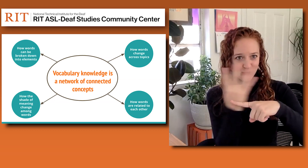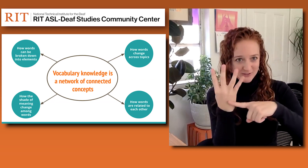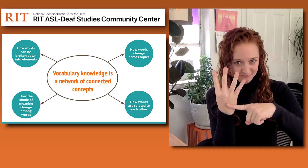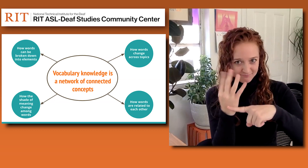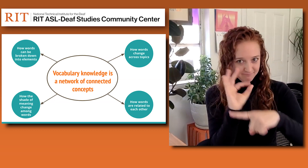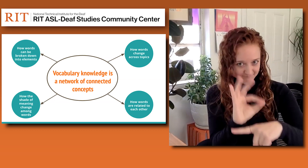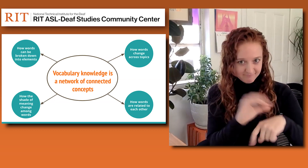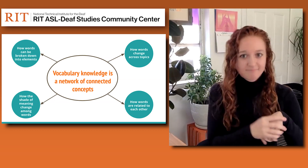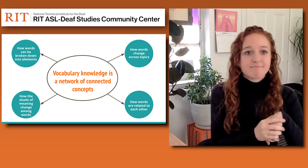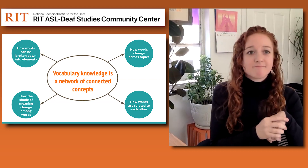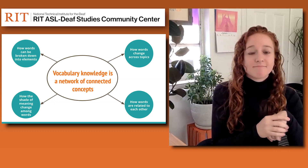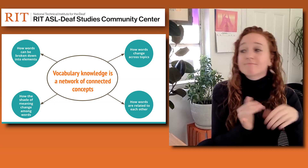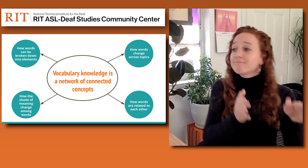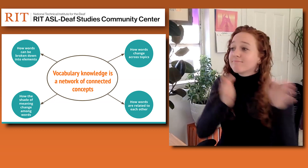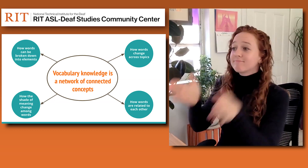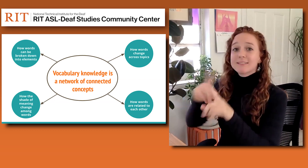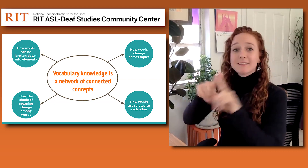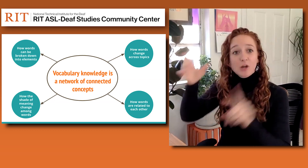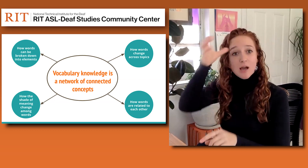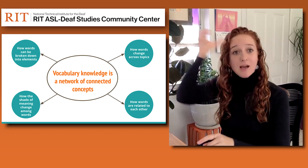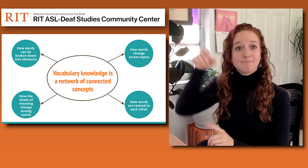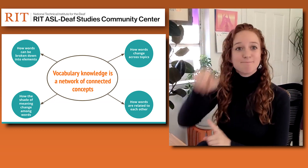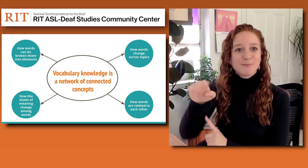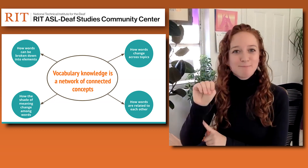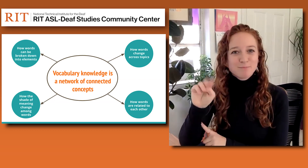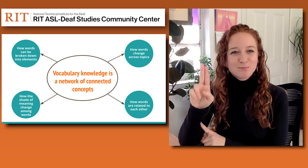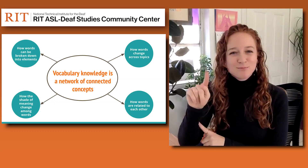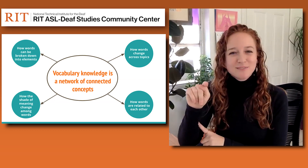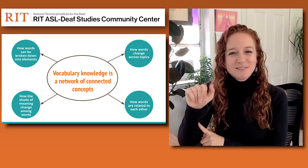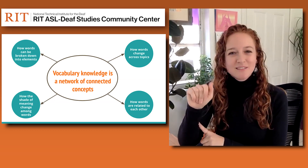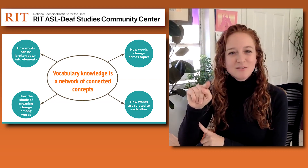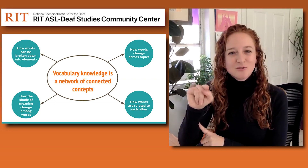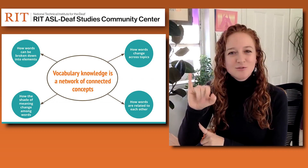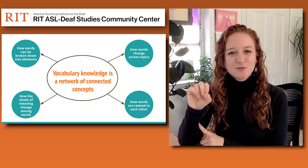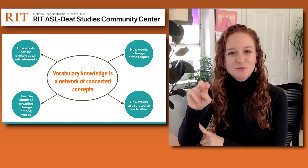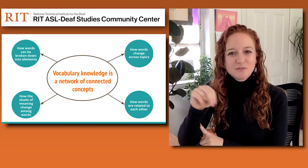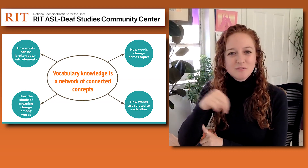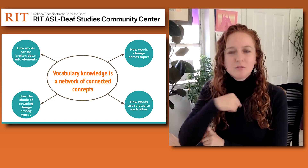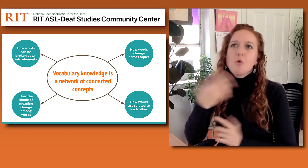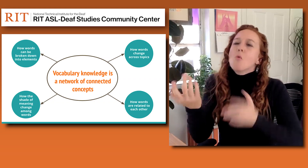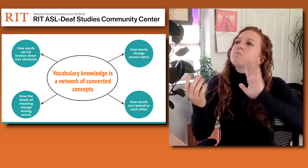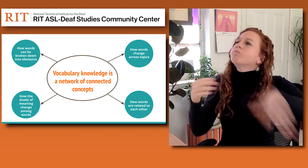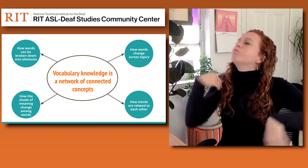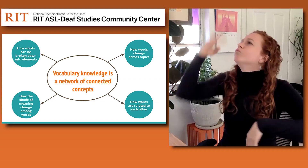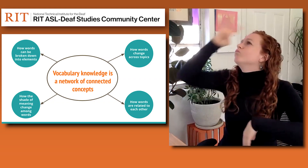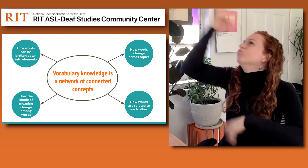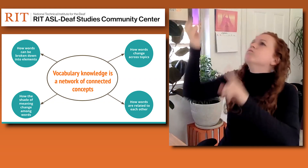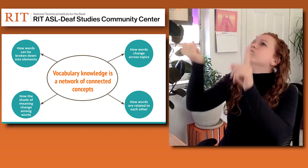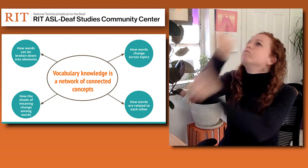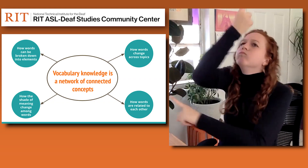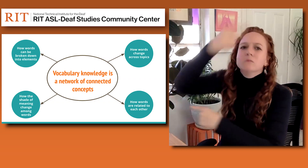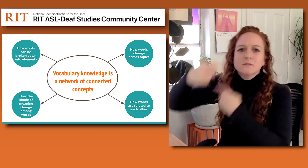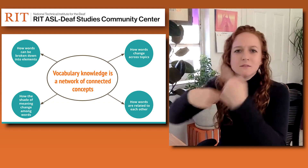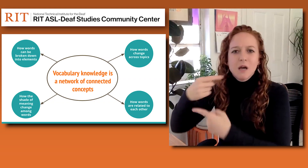and we sign it this way, but now there's another concept of "mutation."